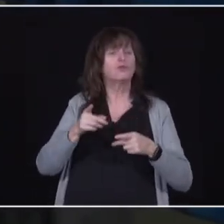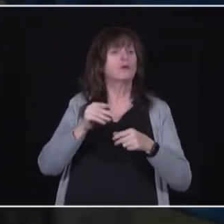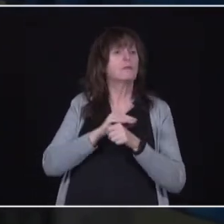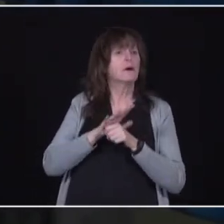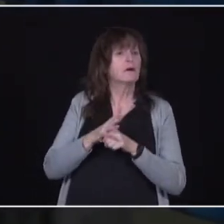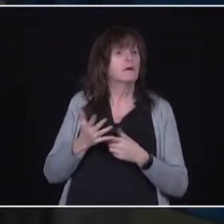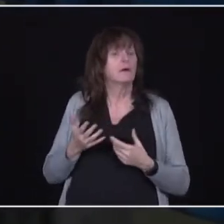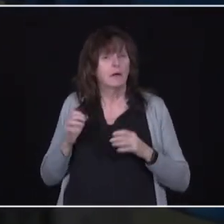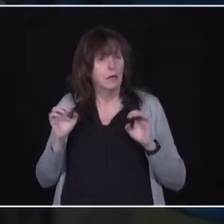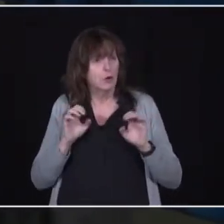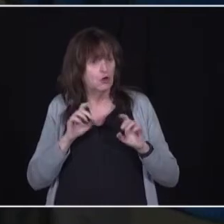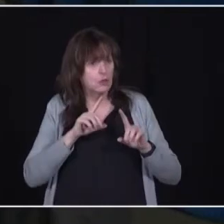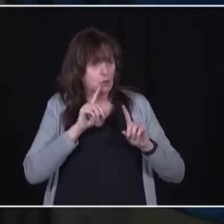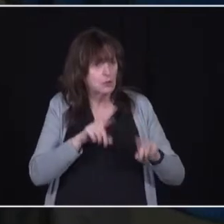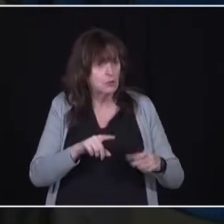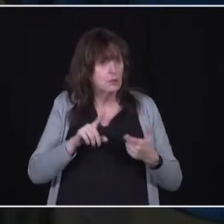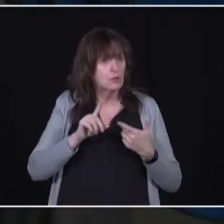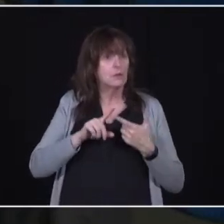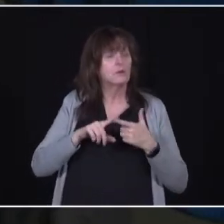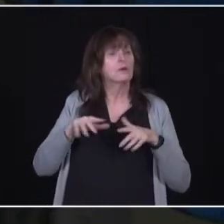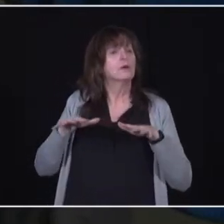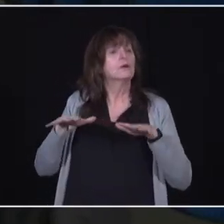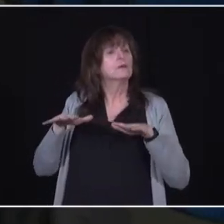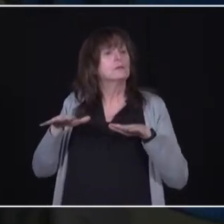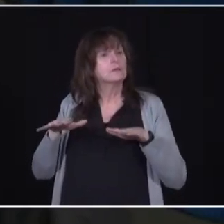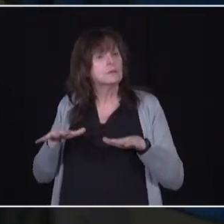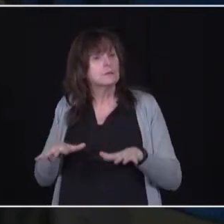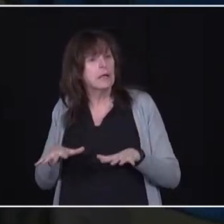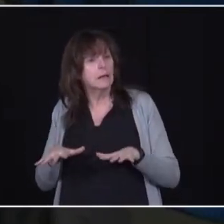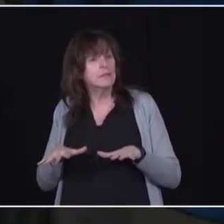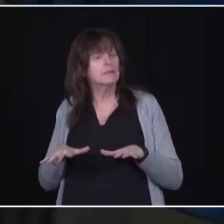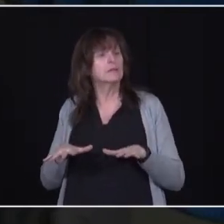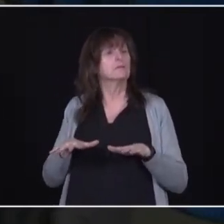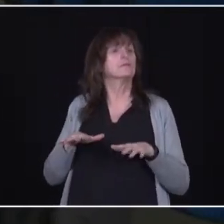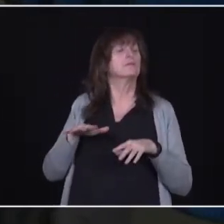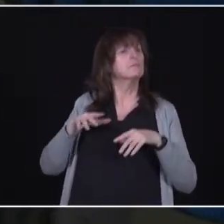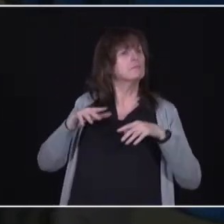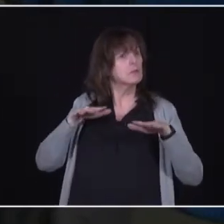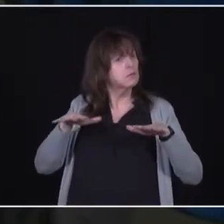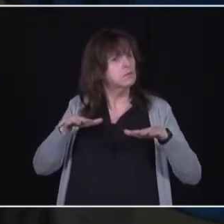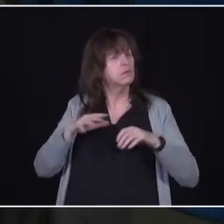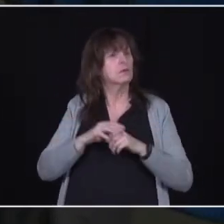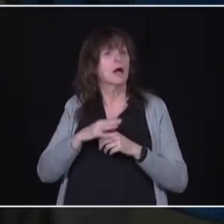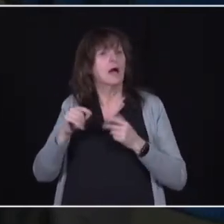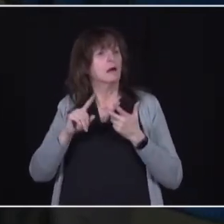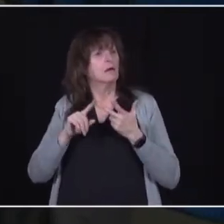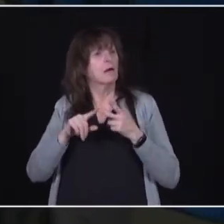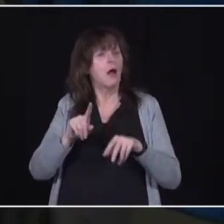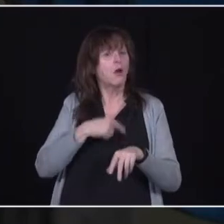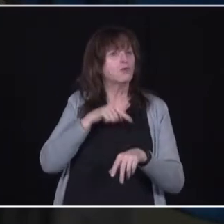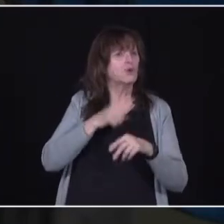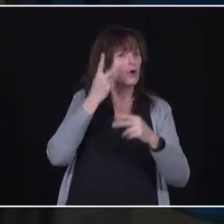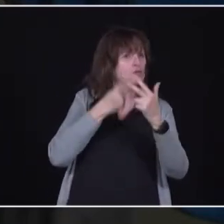major efforts during this pandemic, the emergency response, the stabilization and then the longer-term planning